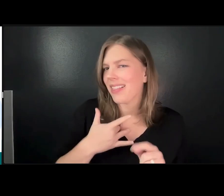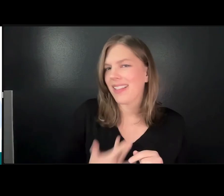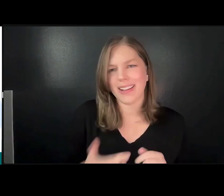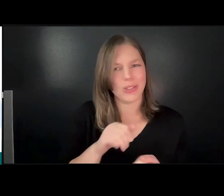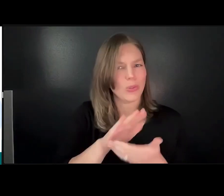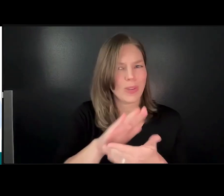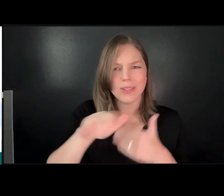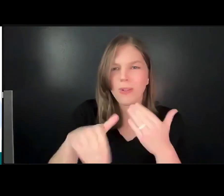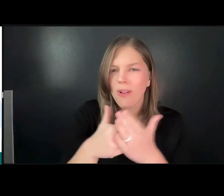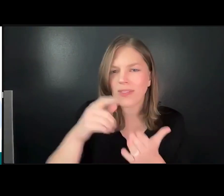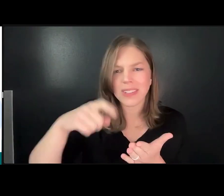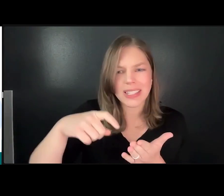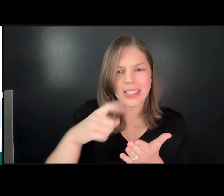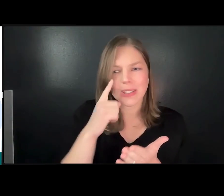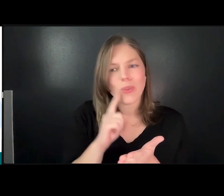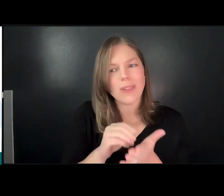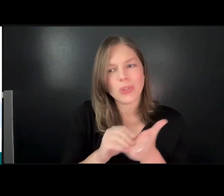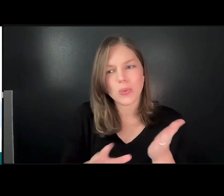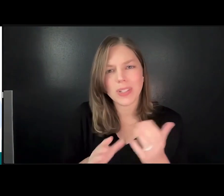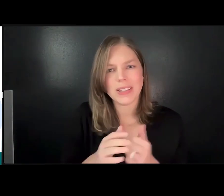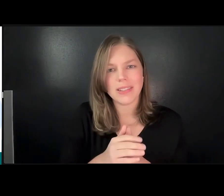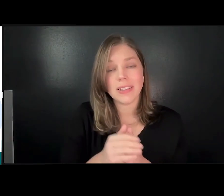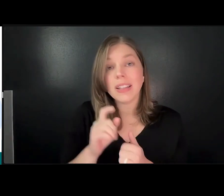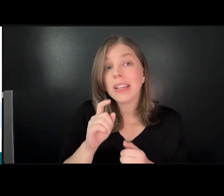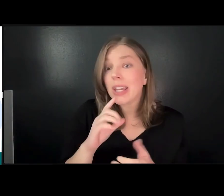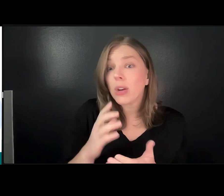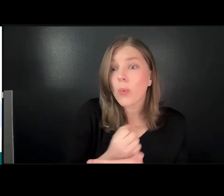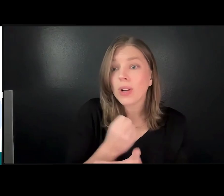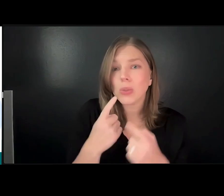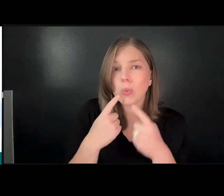with disabilities, but it's not likely to address all of the nuanced needs of deaf students,